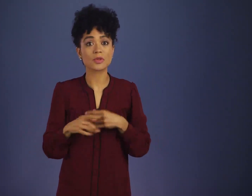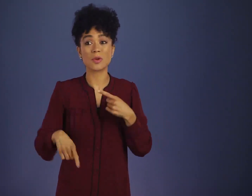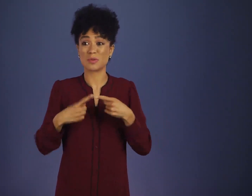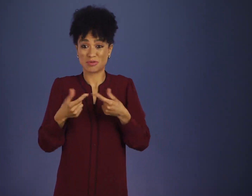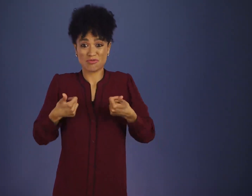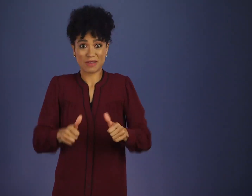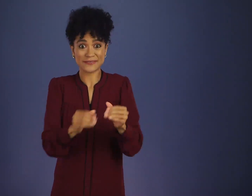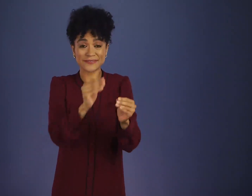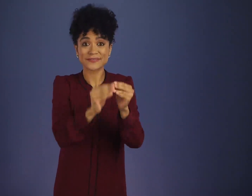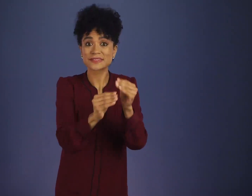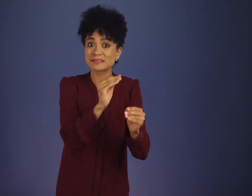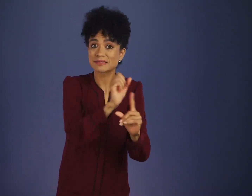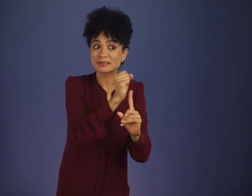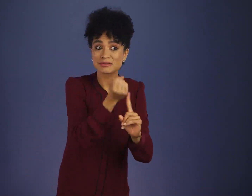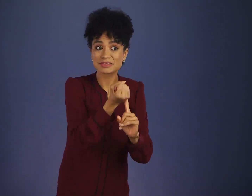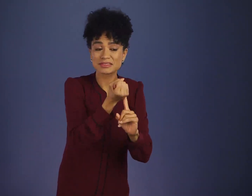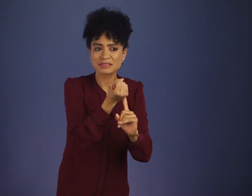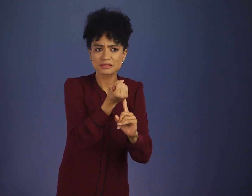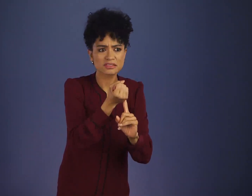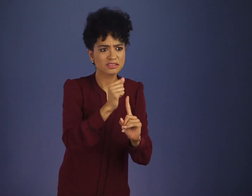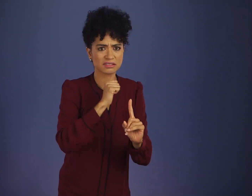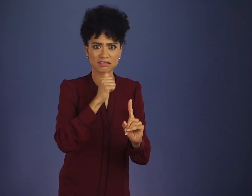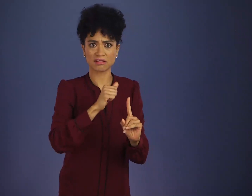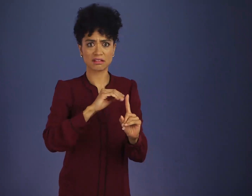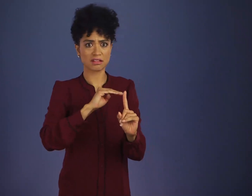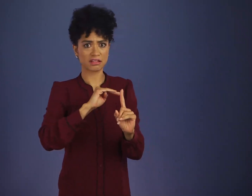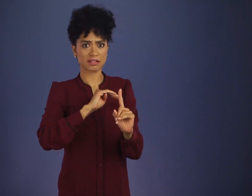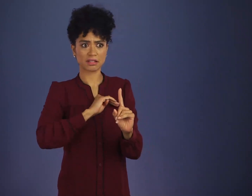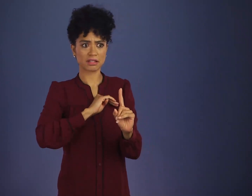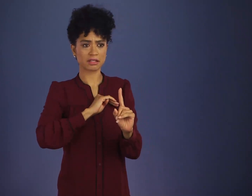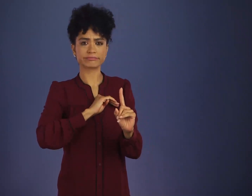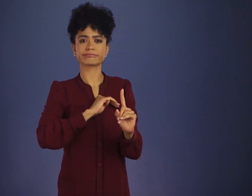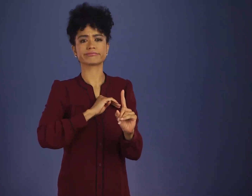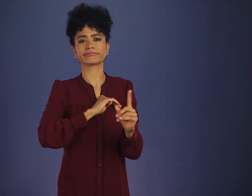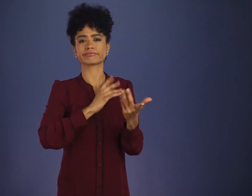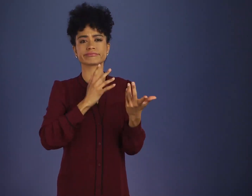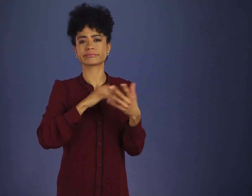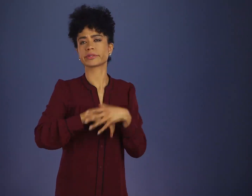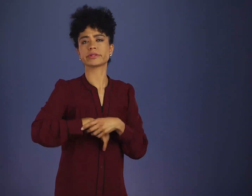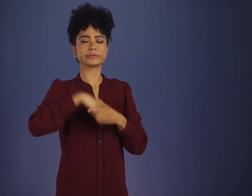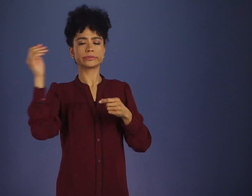and when we tried to correct these conditions and found that we couldn't to our entire satisfaction,